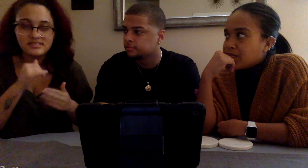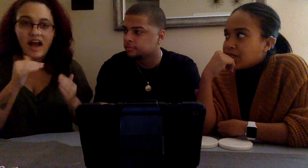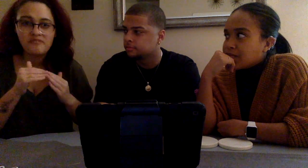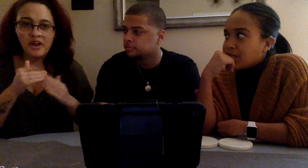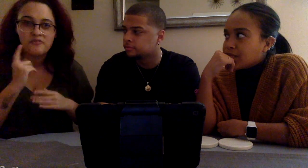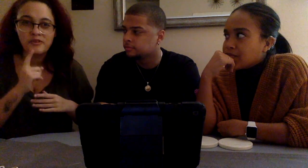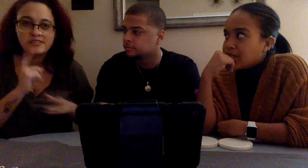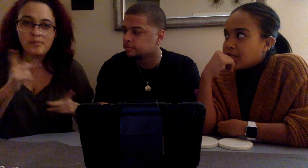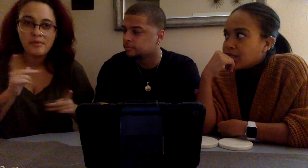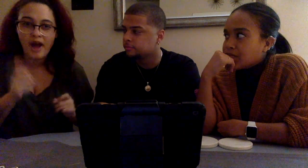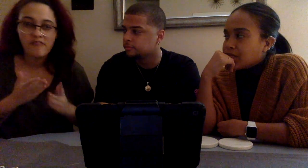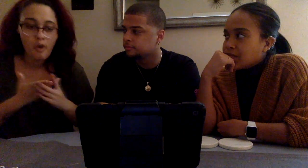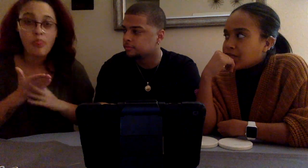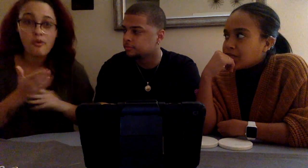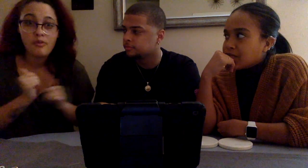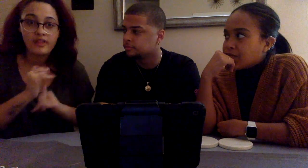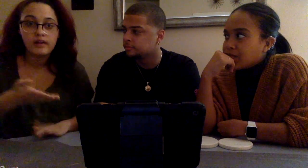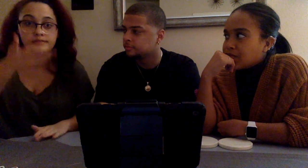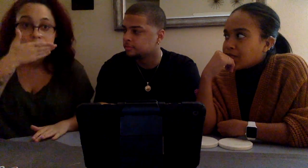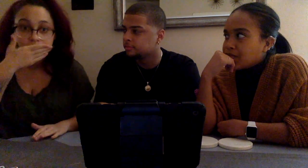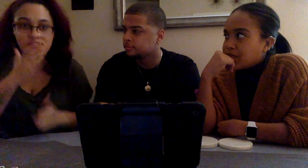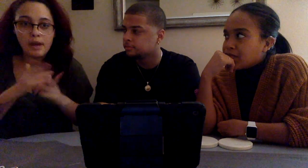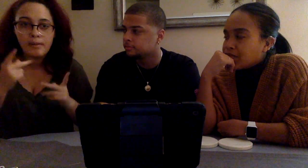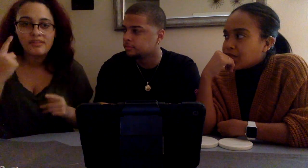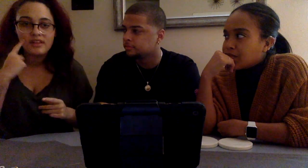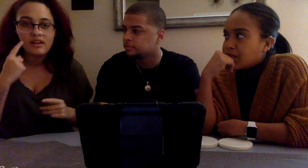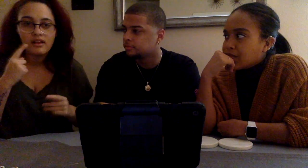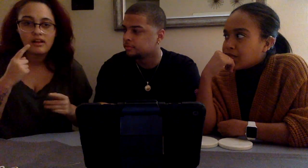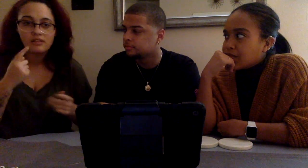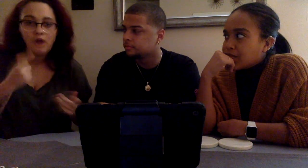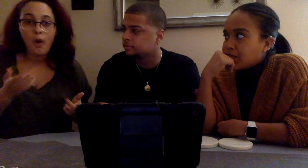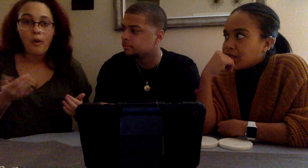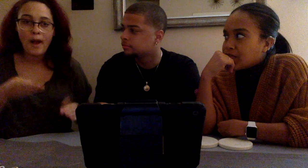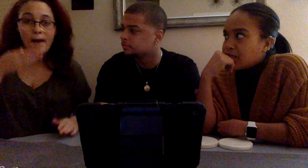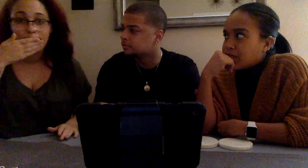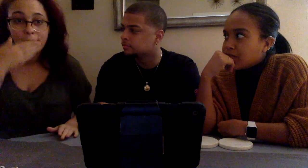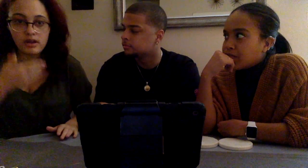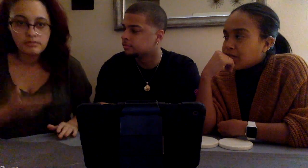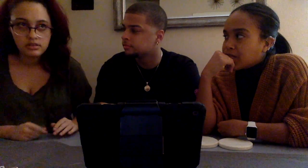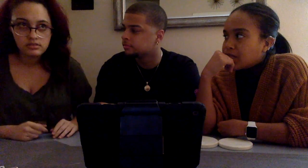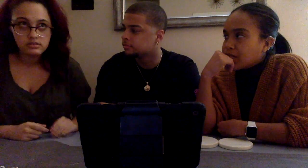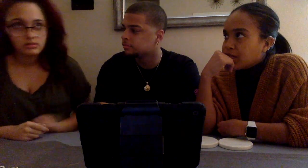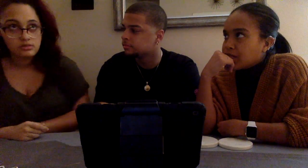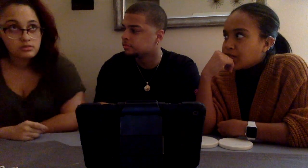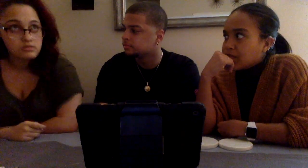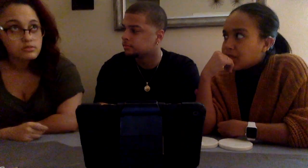NOT fair to deaf people who have to deal with it. Some people think it's a joke doing it to us.